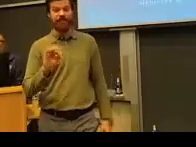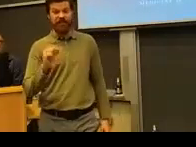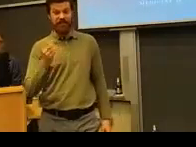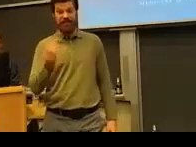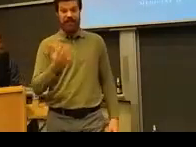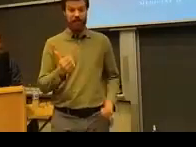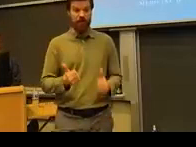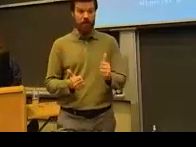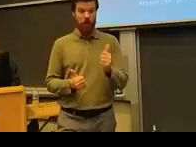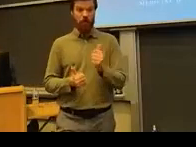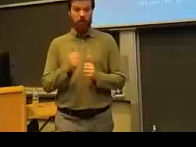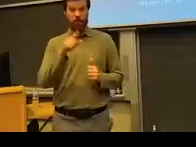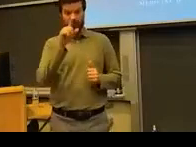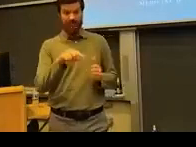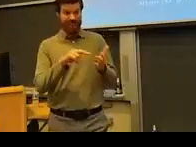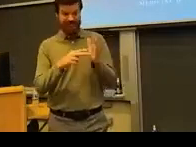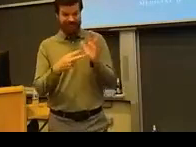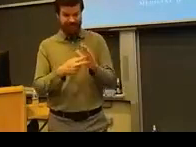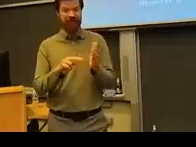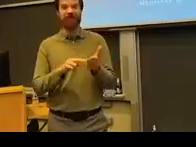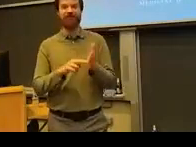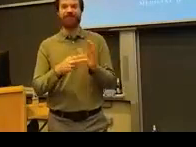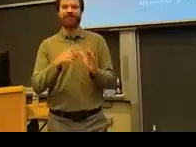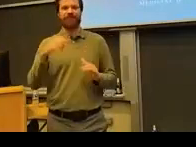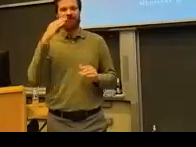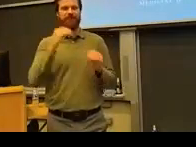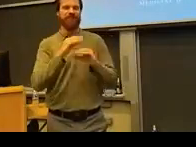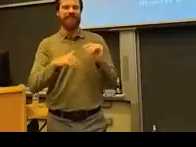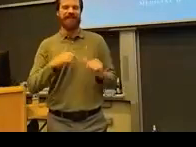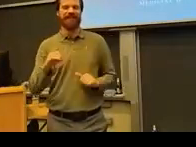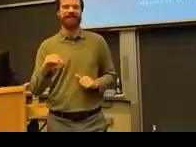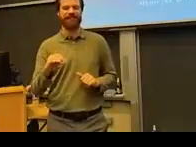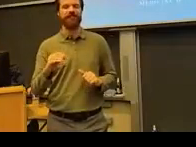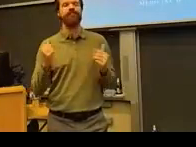you know more about what's going on than I do um a large number of our patients go to inpatient